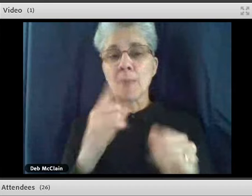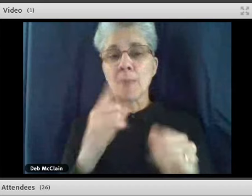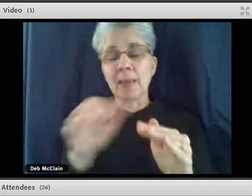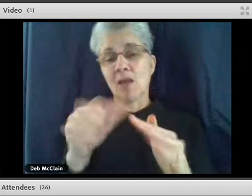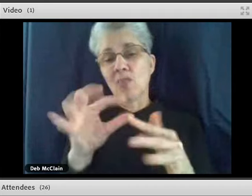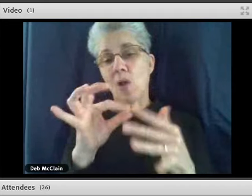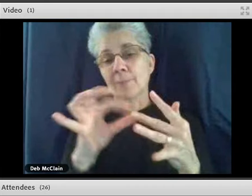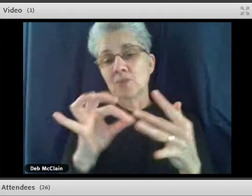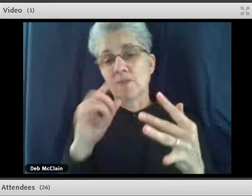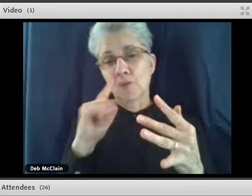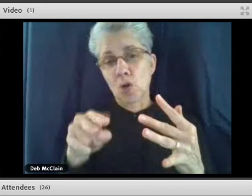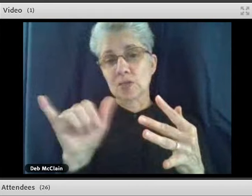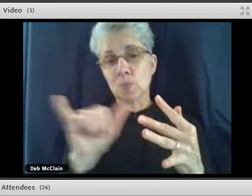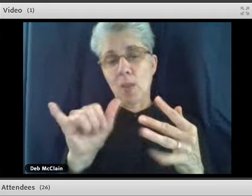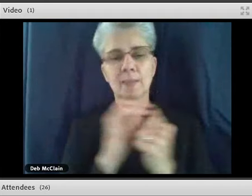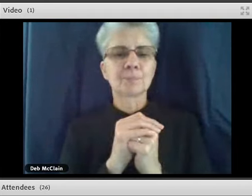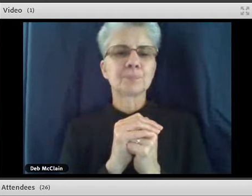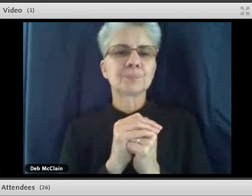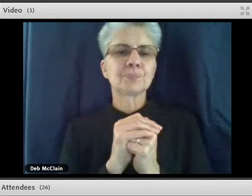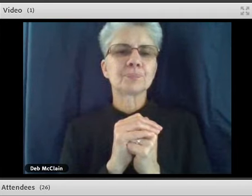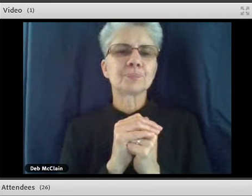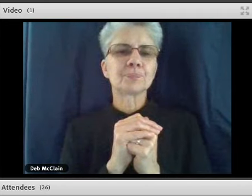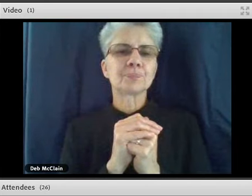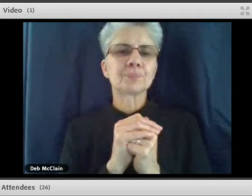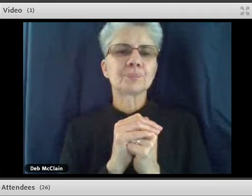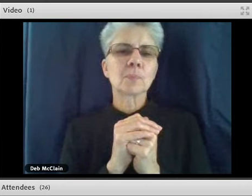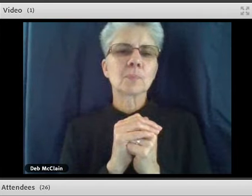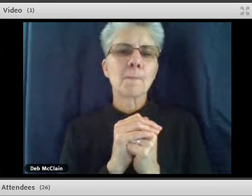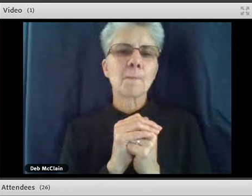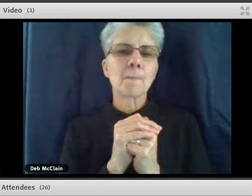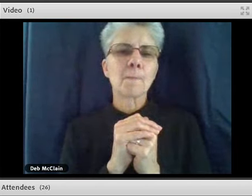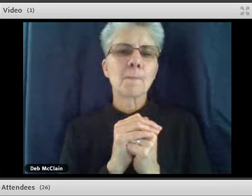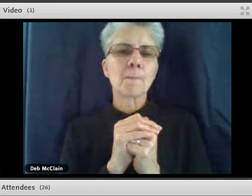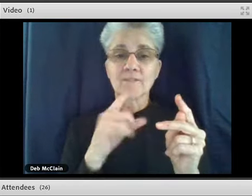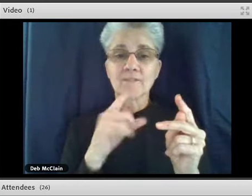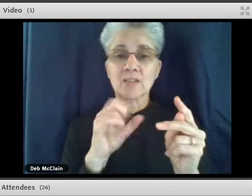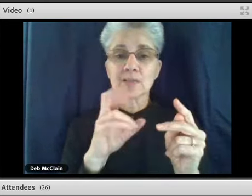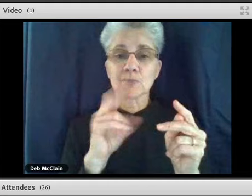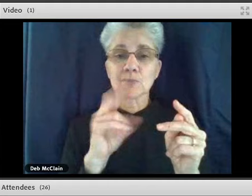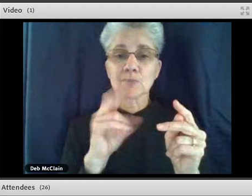And I definitely know that VARD is accessible. So, that may be another option for her, as well.